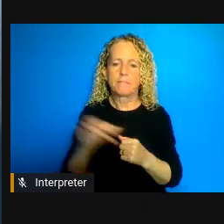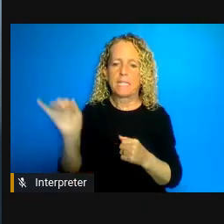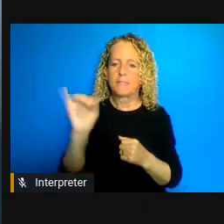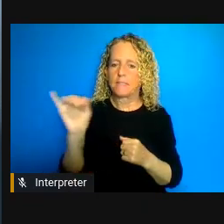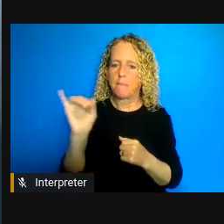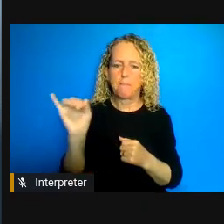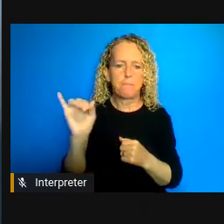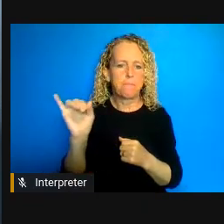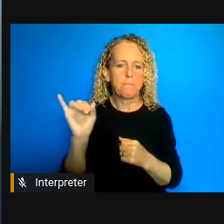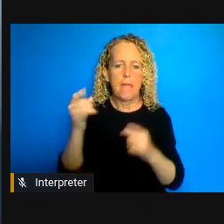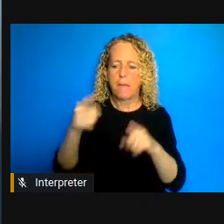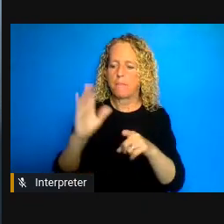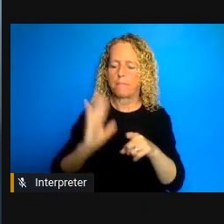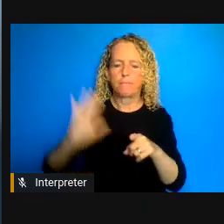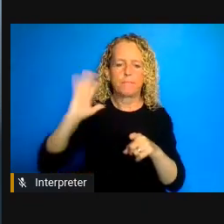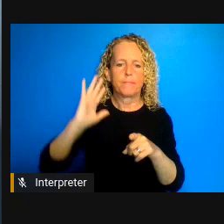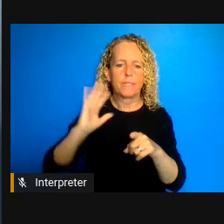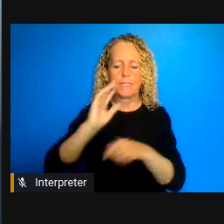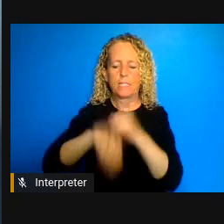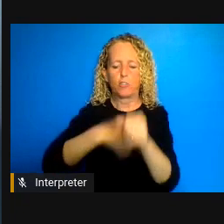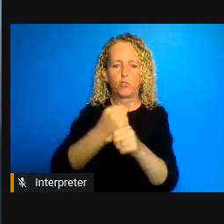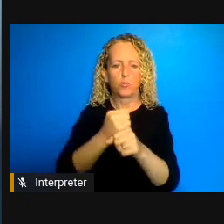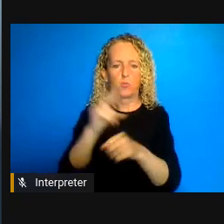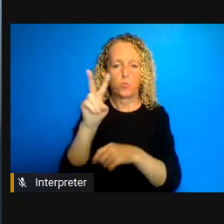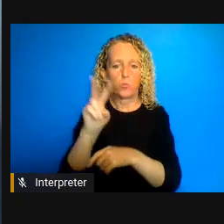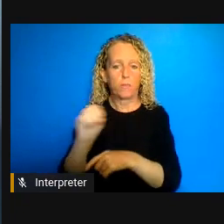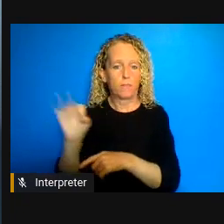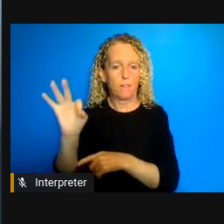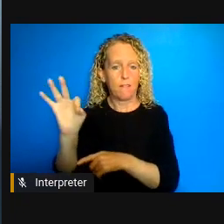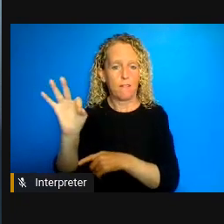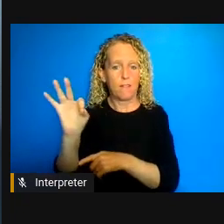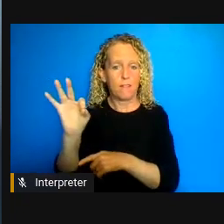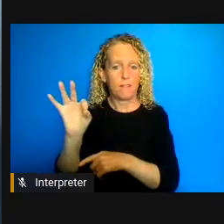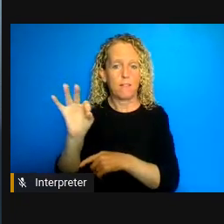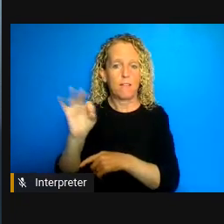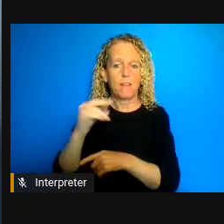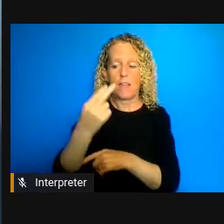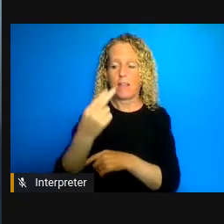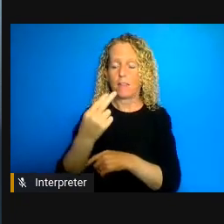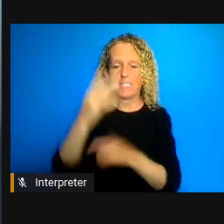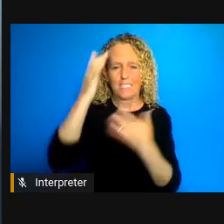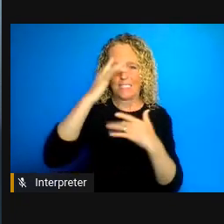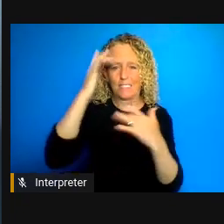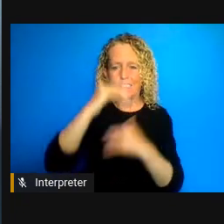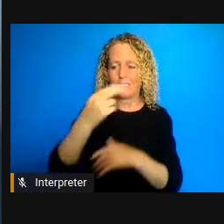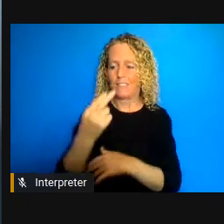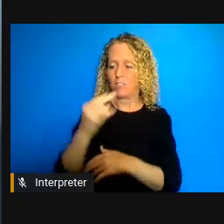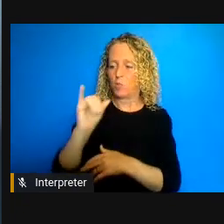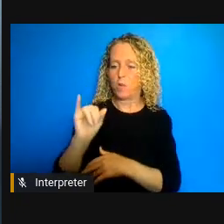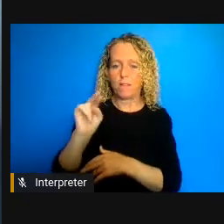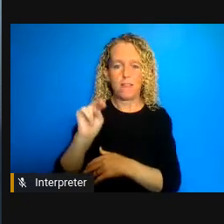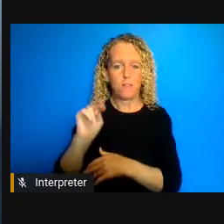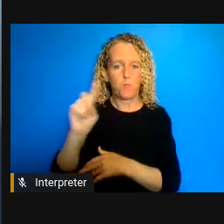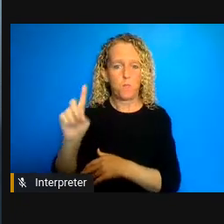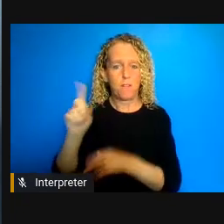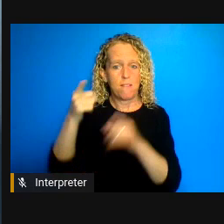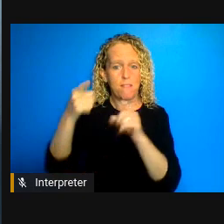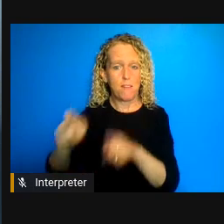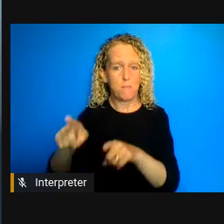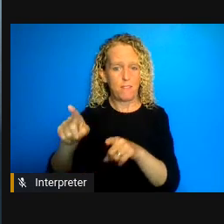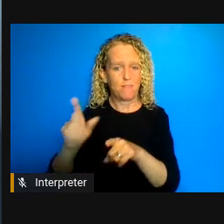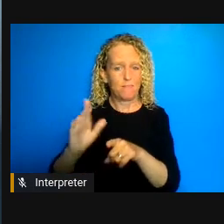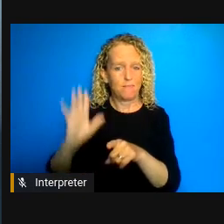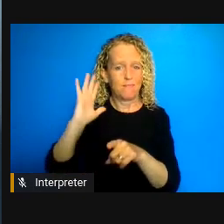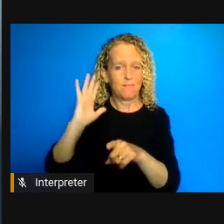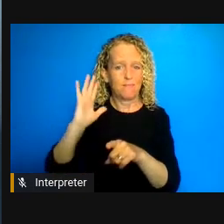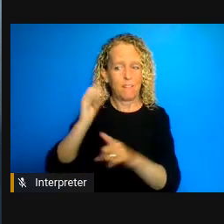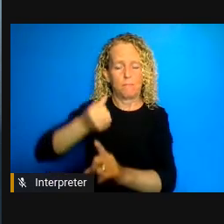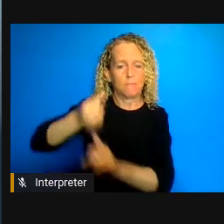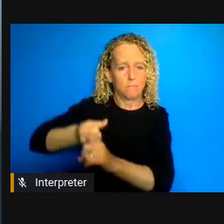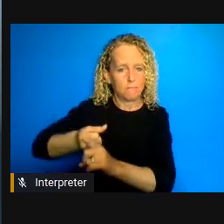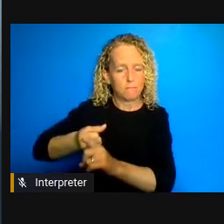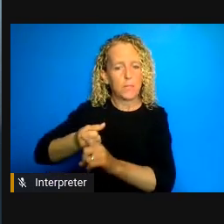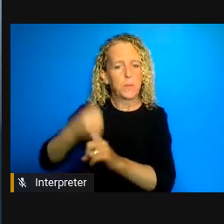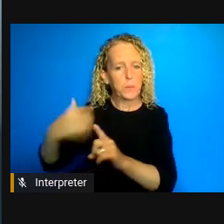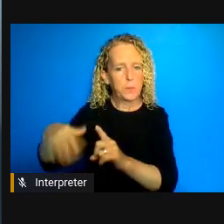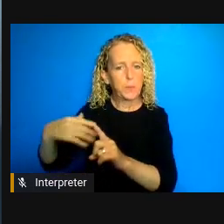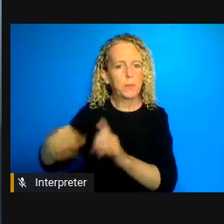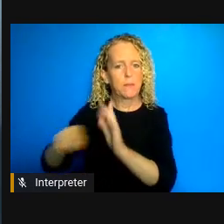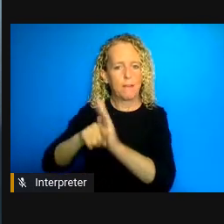back in 2009 with the H1N1 outbreak. So H1N1 like COVID-19 it's spread by